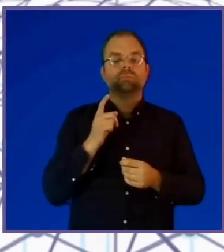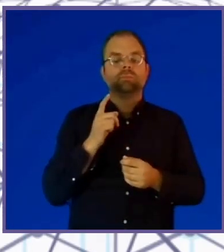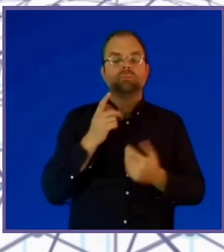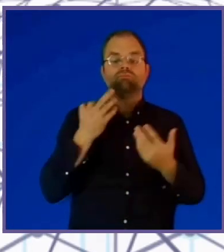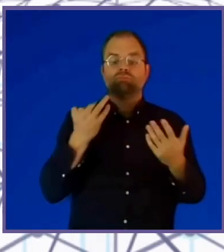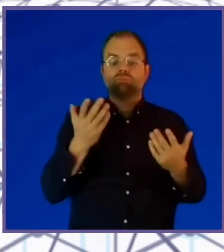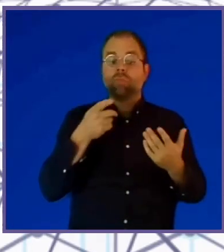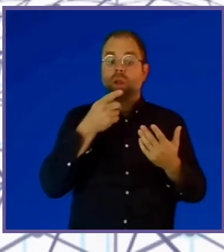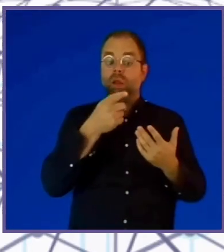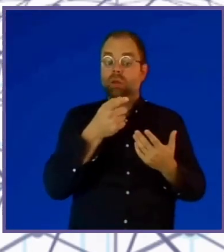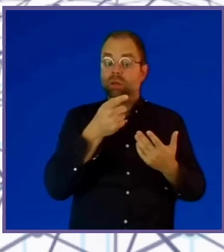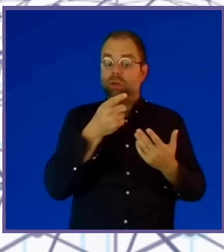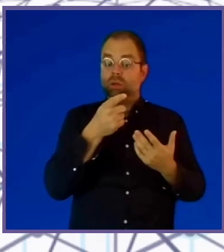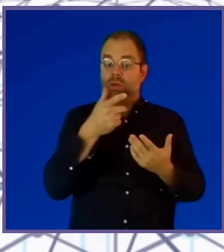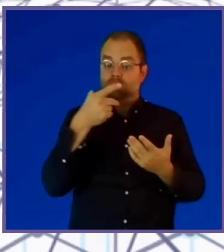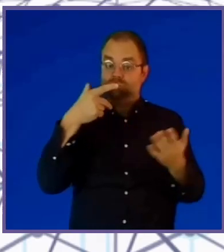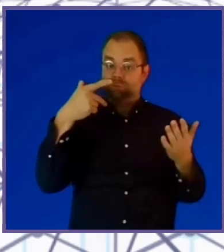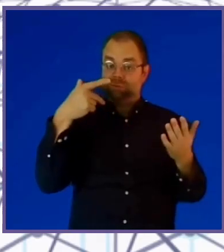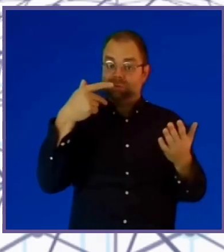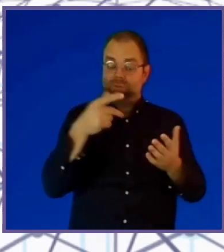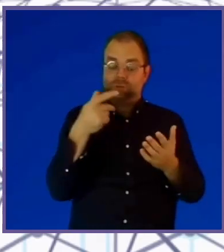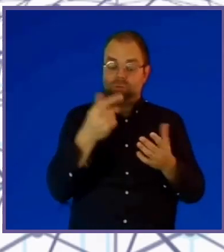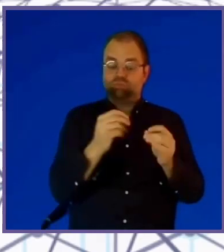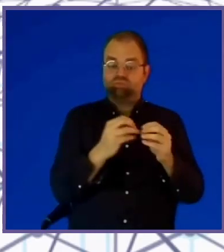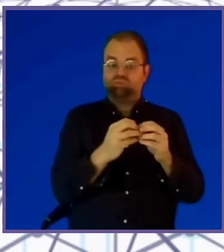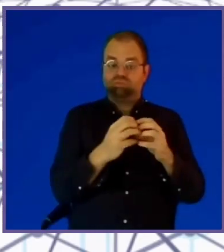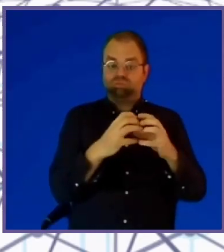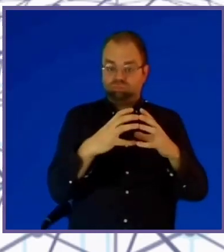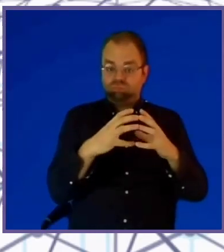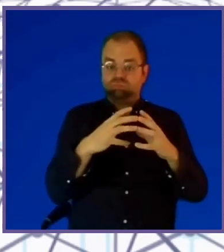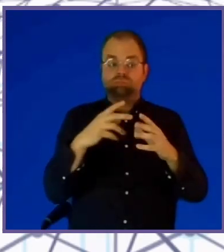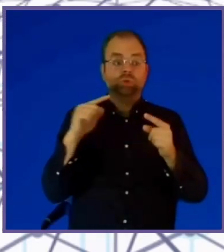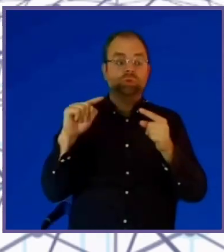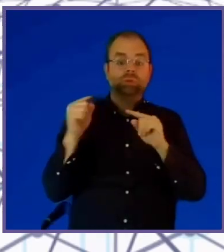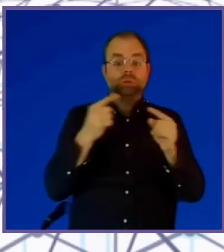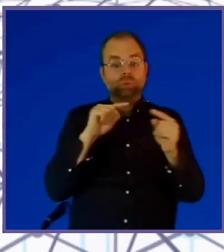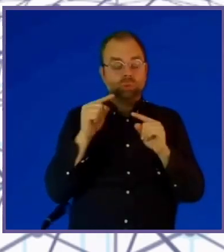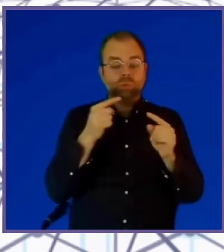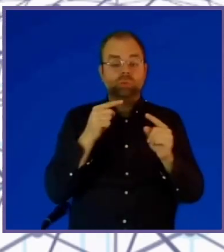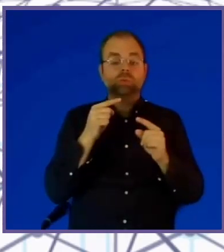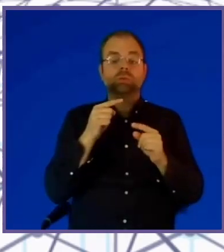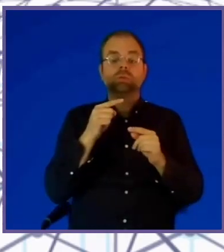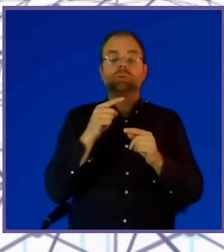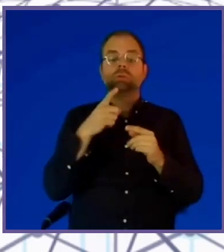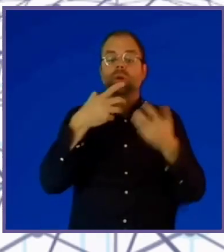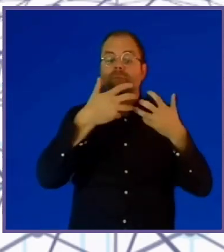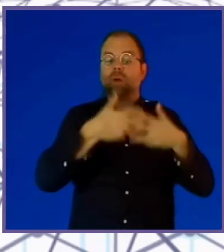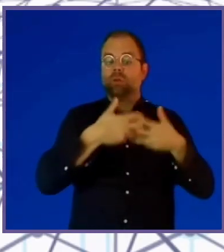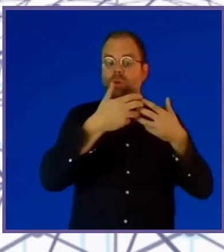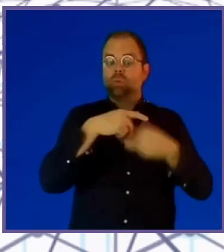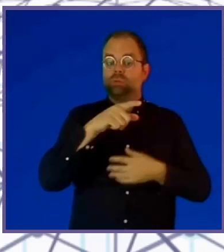because that's the missing bit. So while technology is just one piece of innovation puzzle, as Ben mentioned,